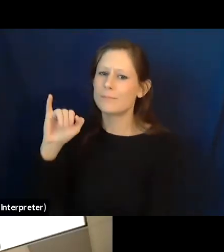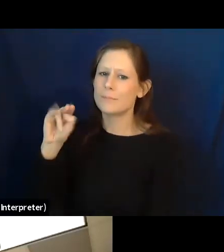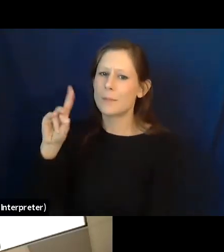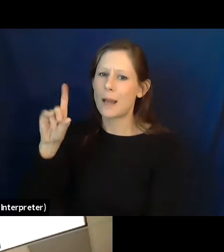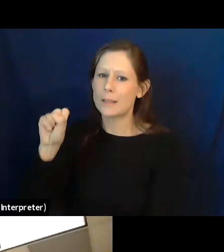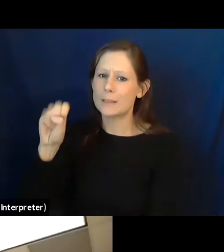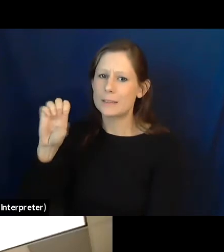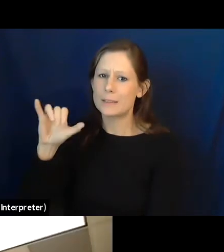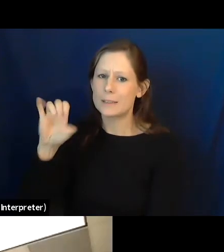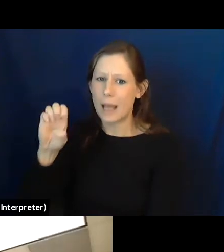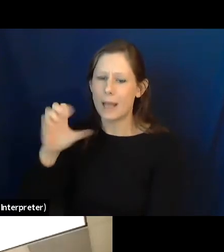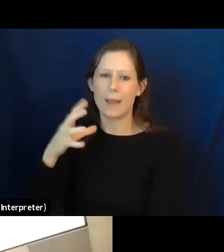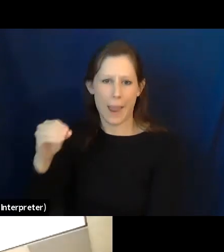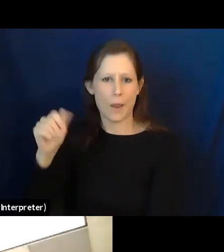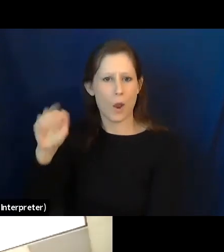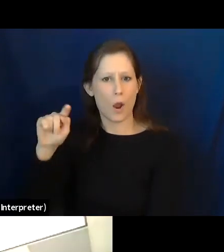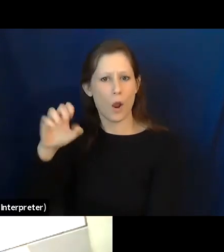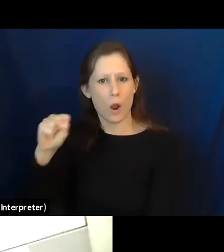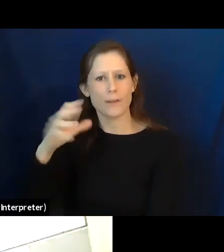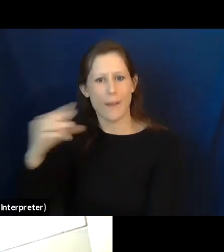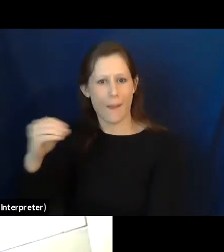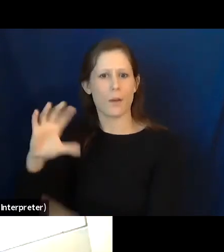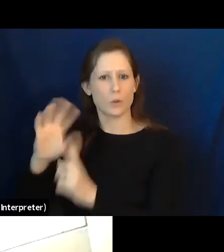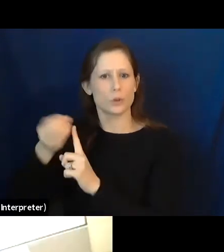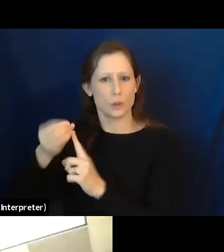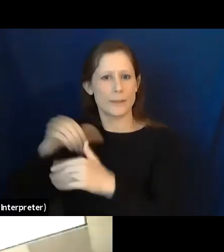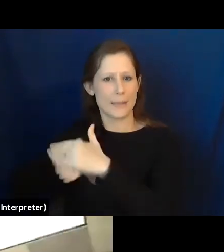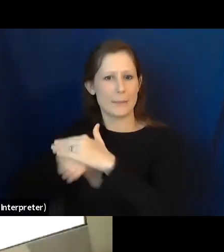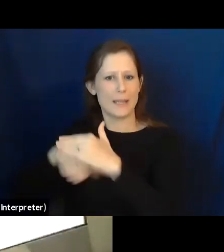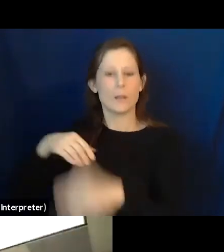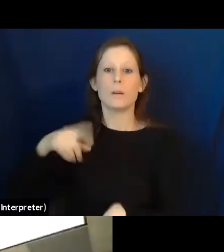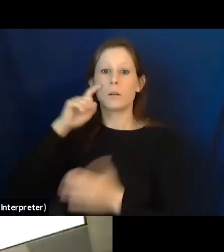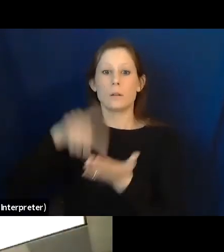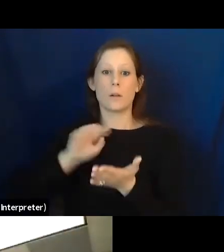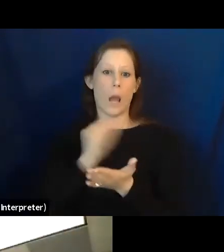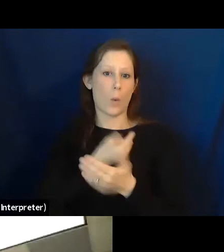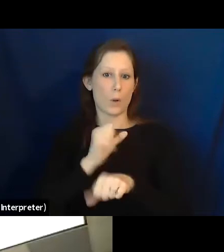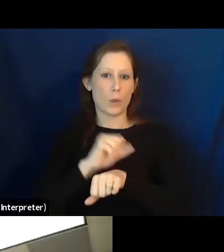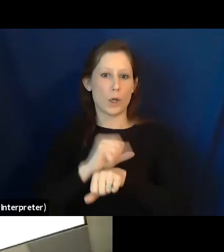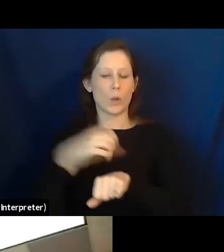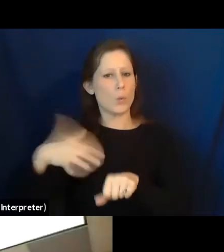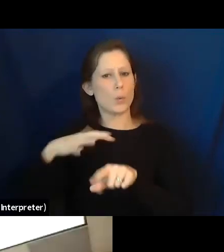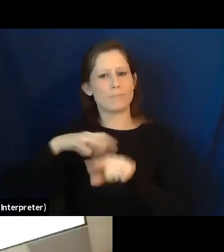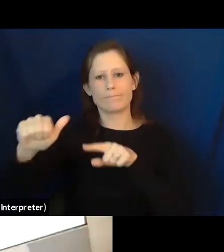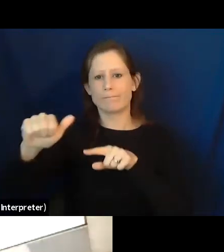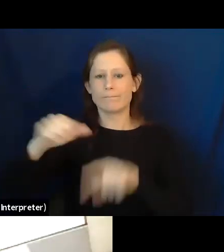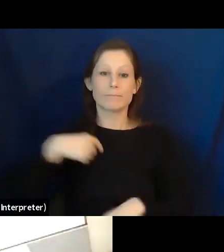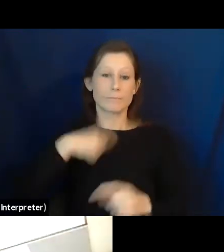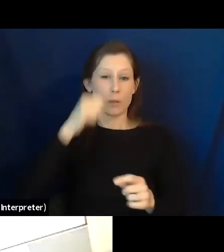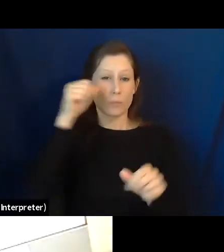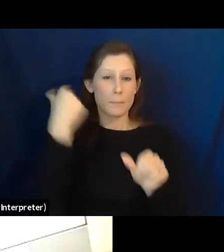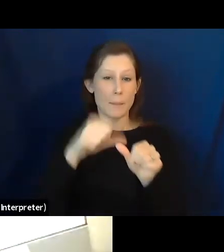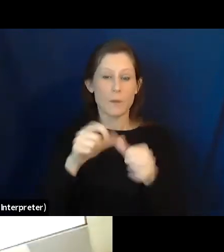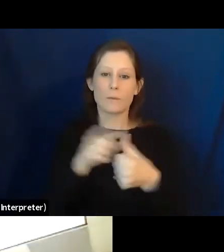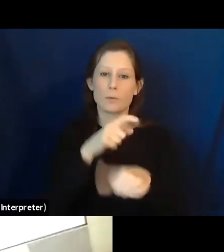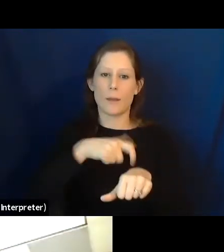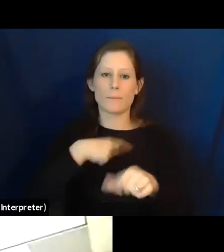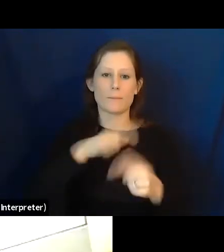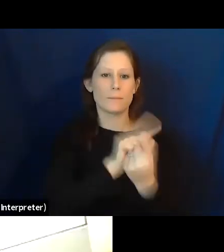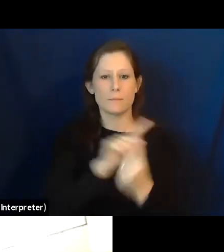committee for recognizing the work that we do. I do recall when I first met Jason Frazier.